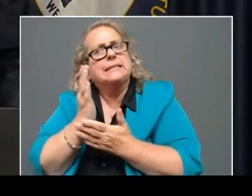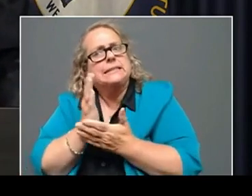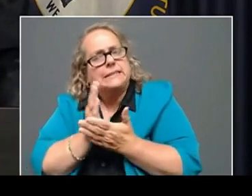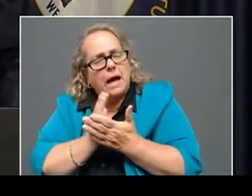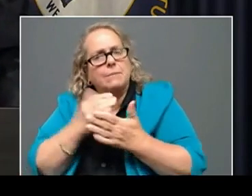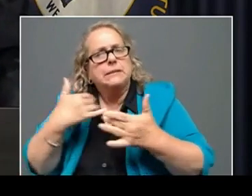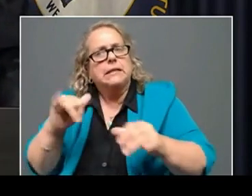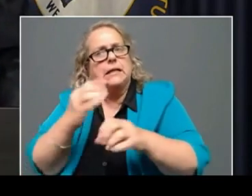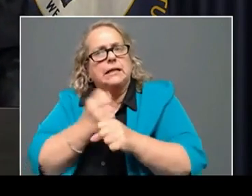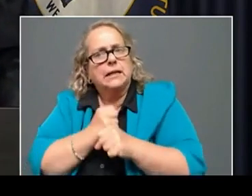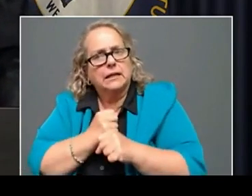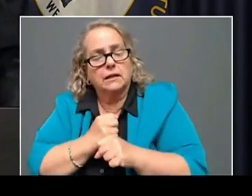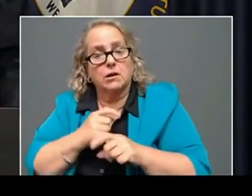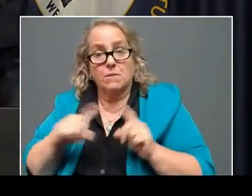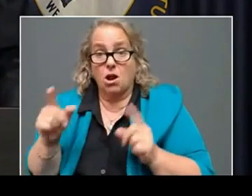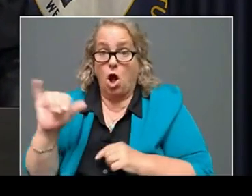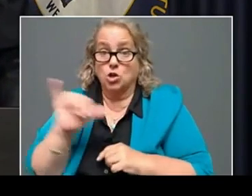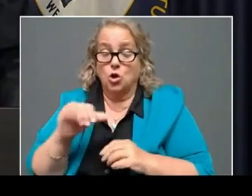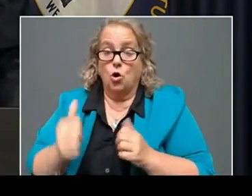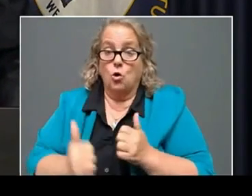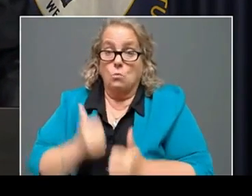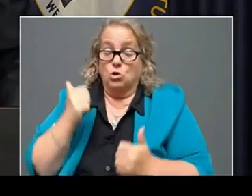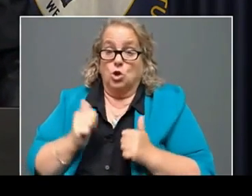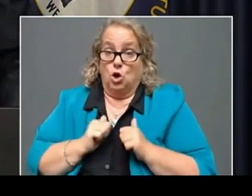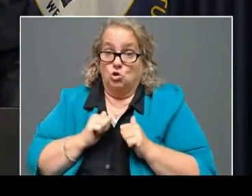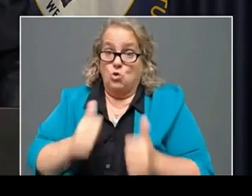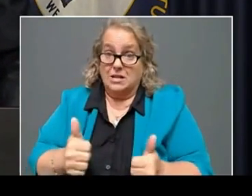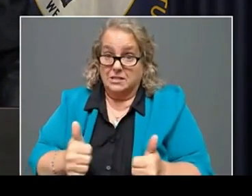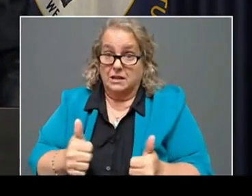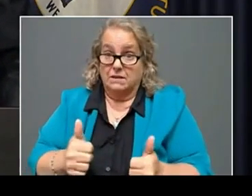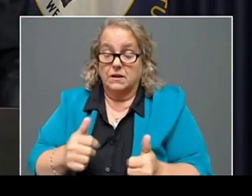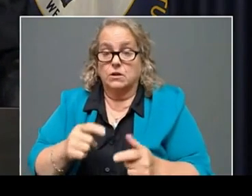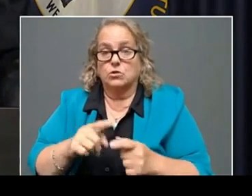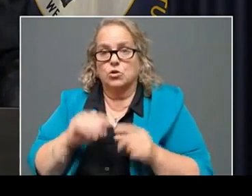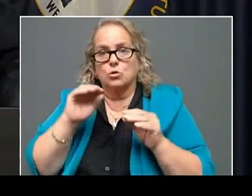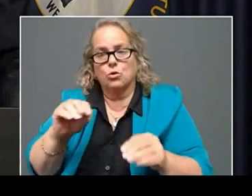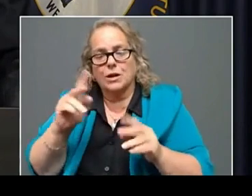also the most aggressive it appears. And putting individuals in the hospital,